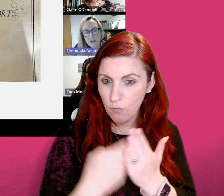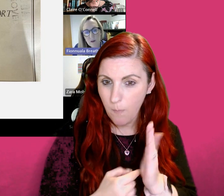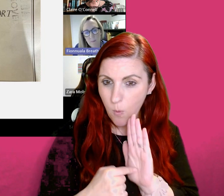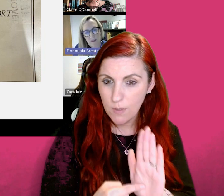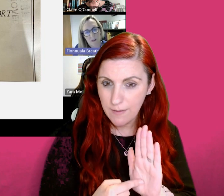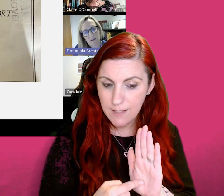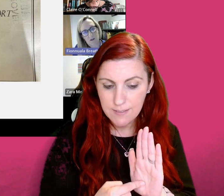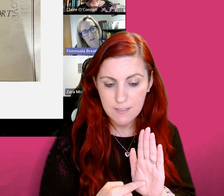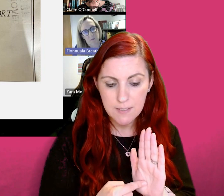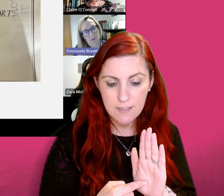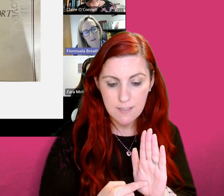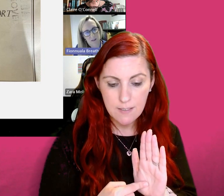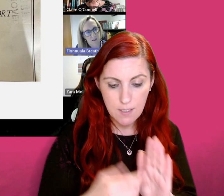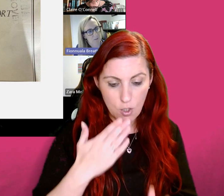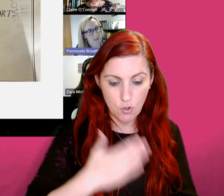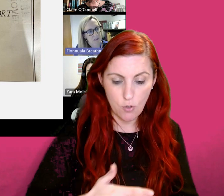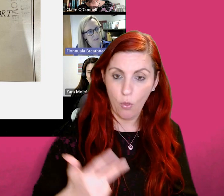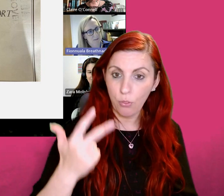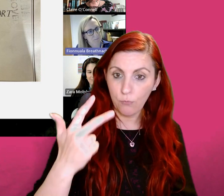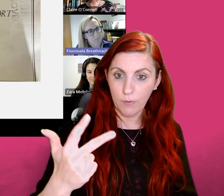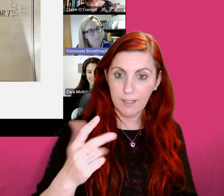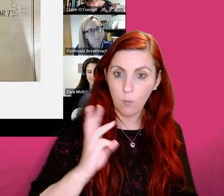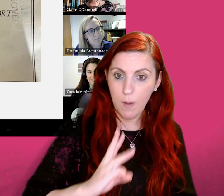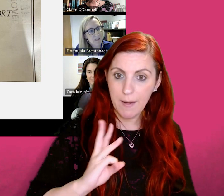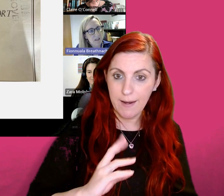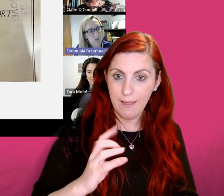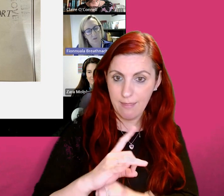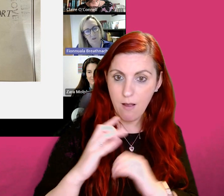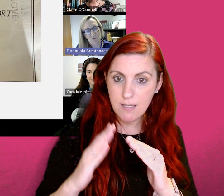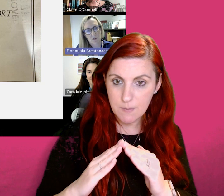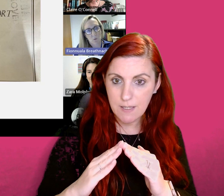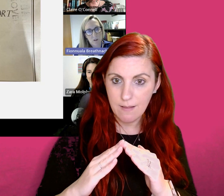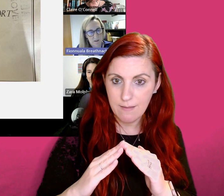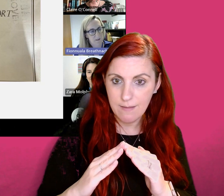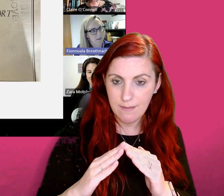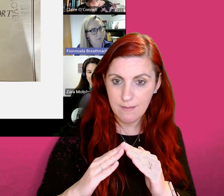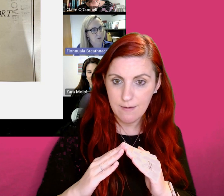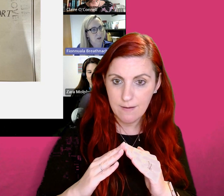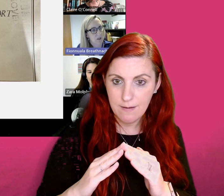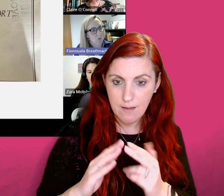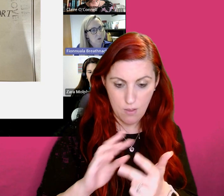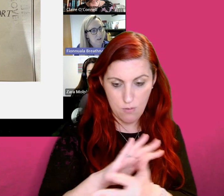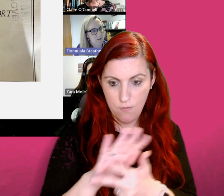three women in the hospital had diabetes and of those three one had a still birth one had